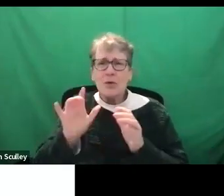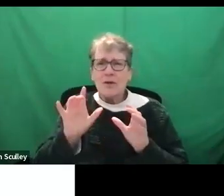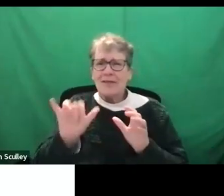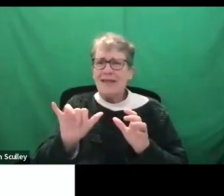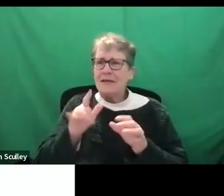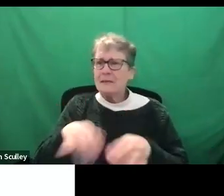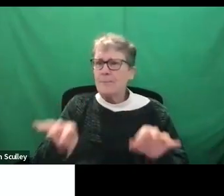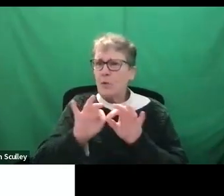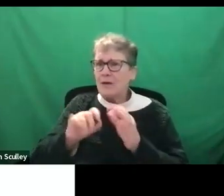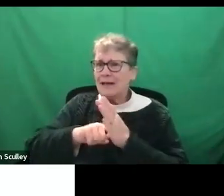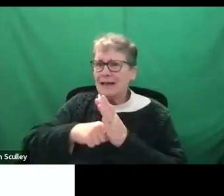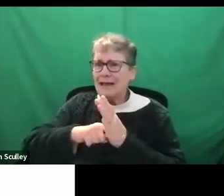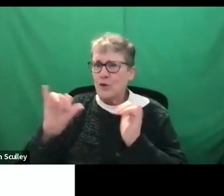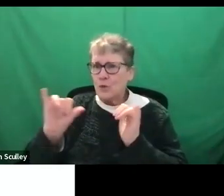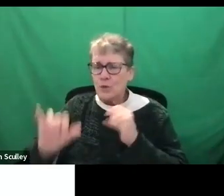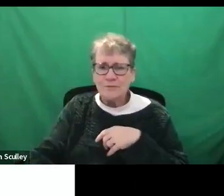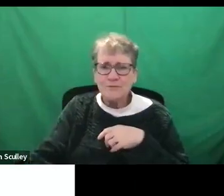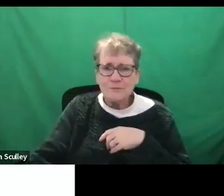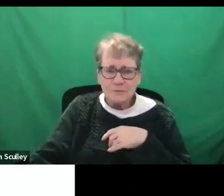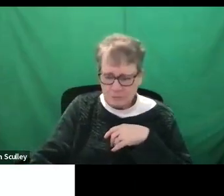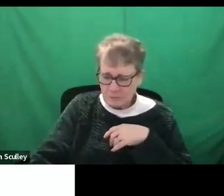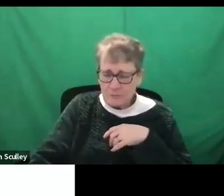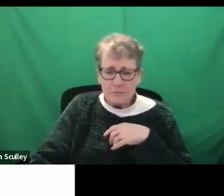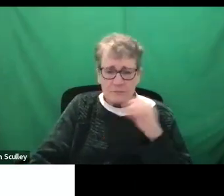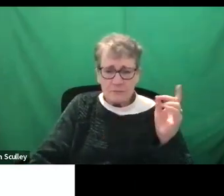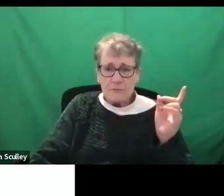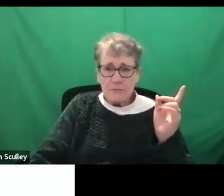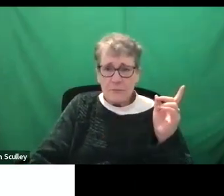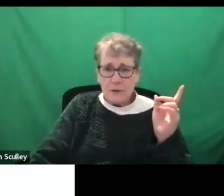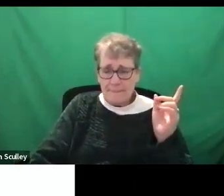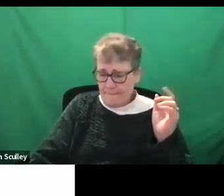and providing culturally appropriate resource-- resources. That is critical.